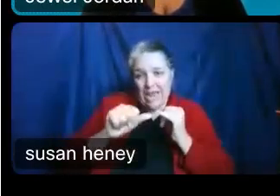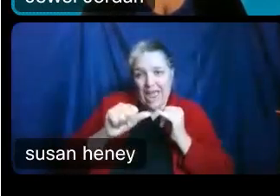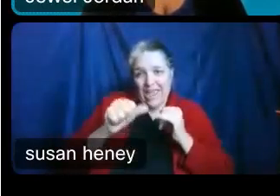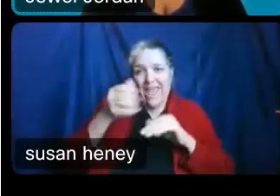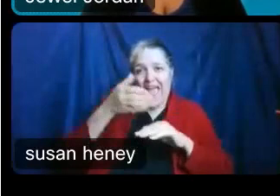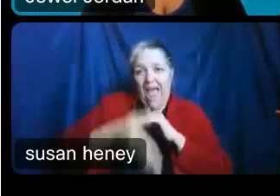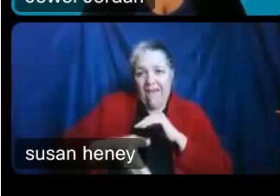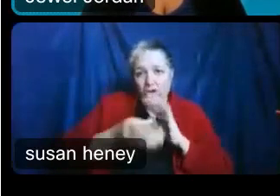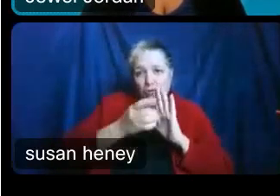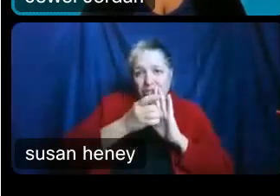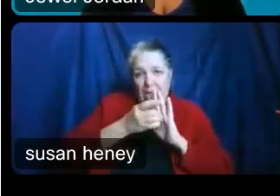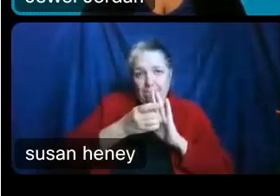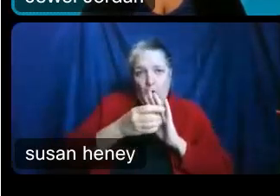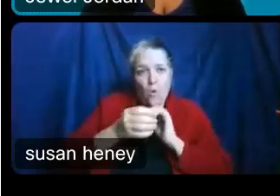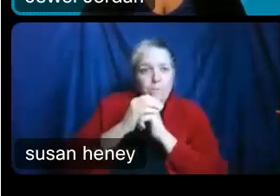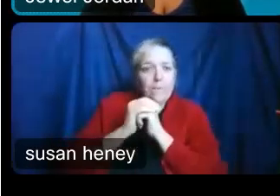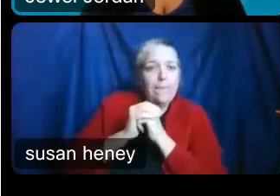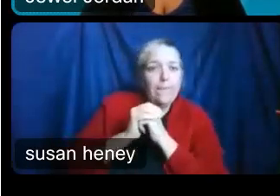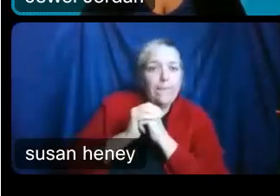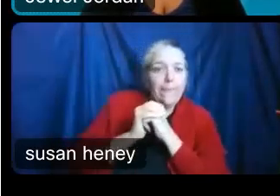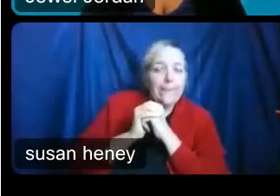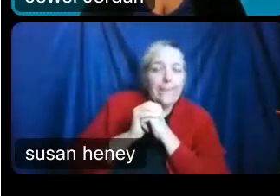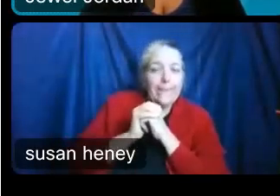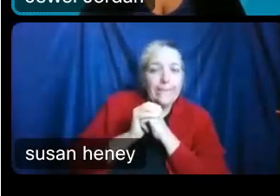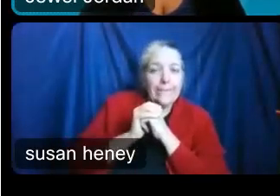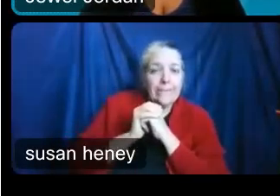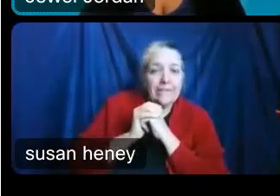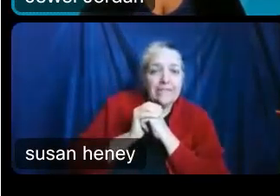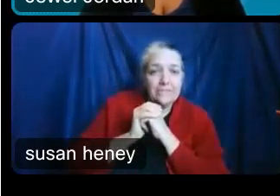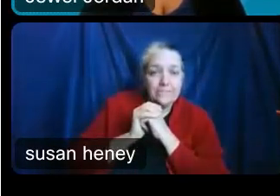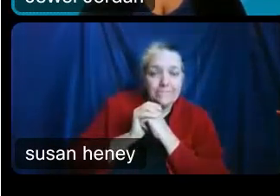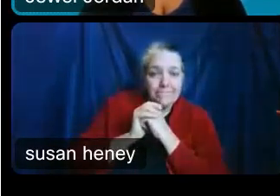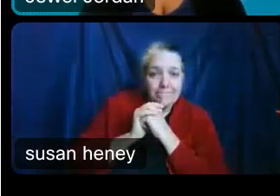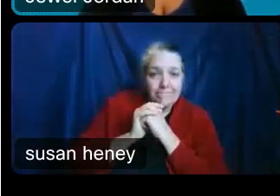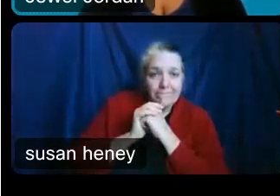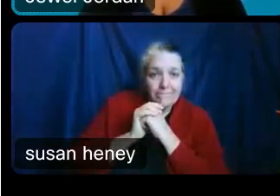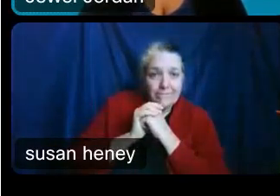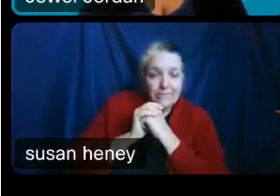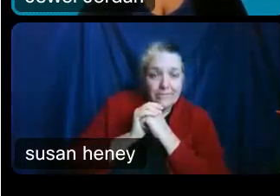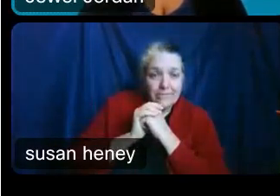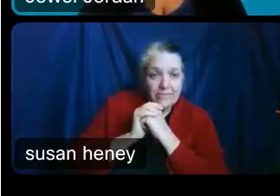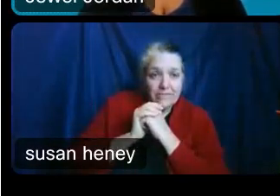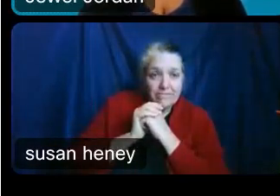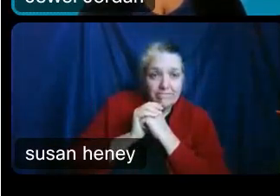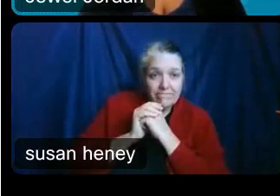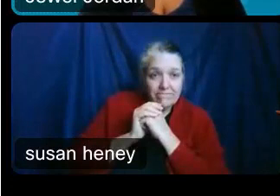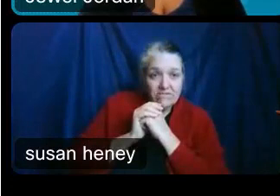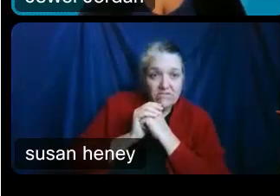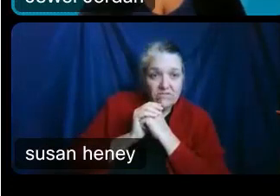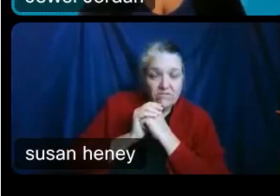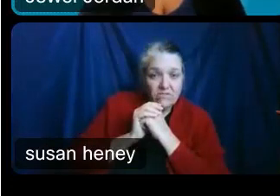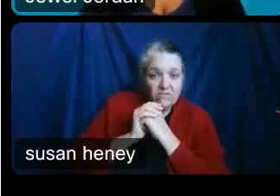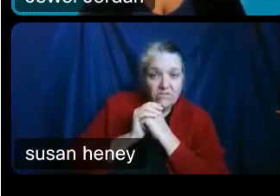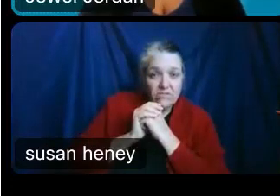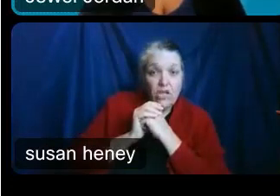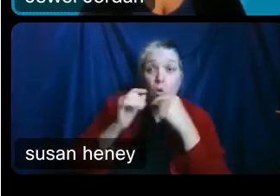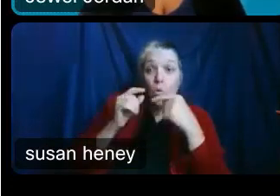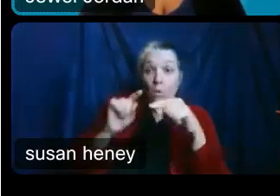the demonstration. As we wait for questions to come in, we'd